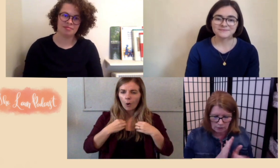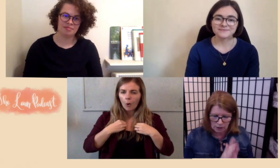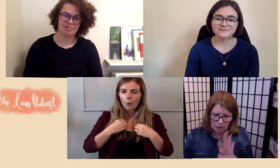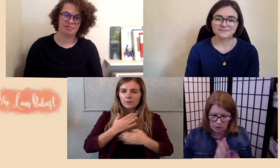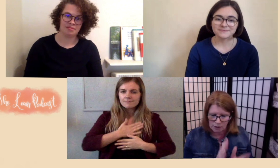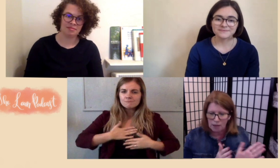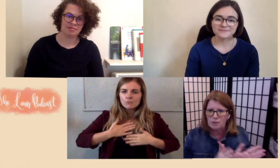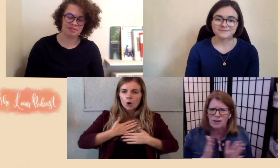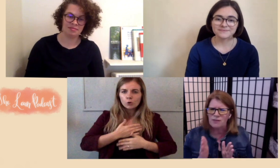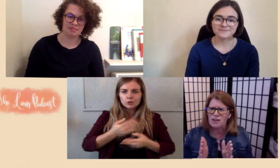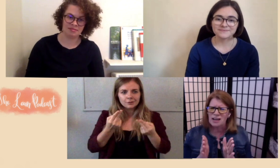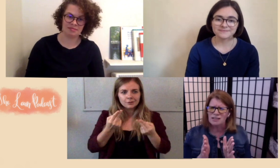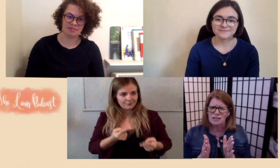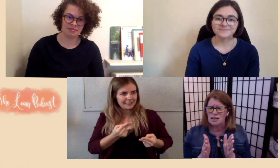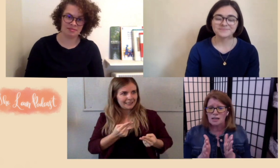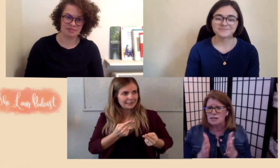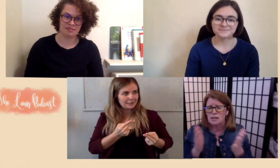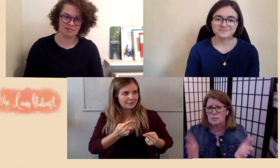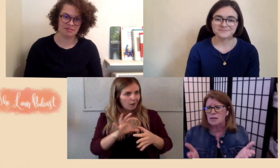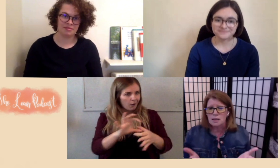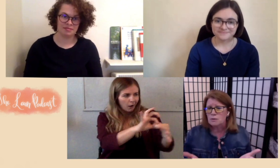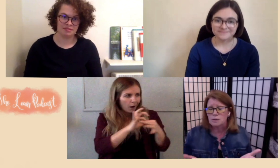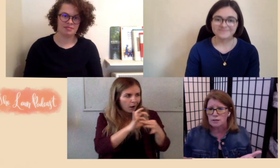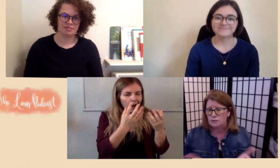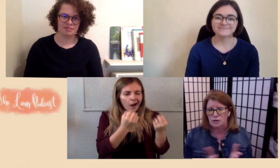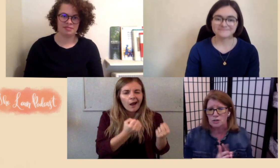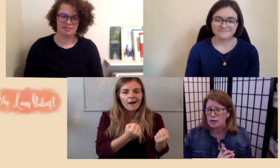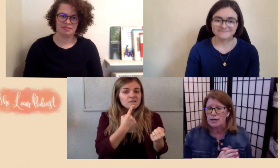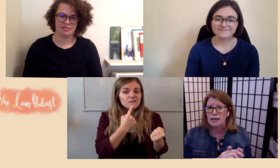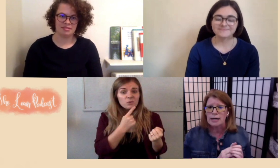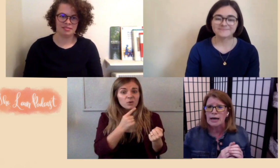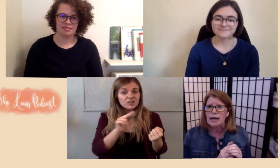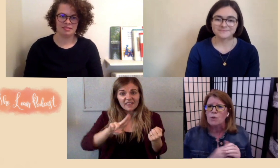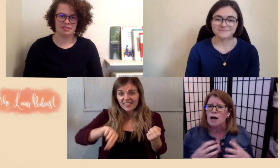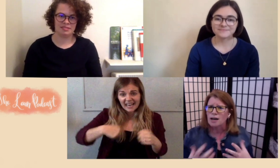or new skills in place, as a result of that.